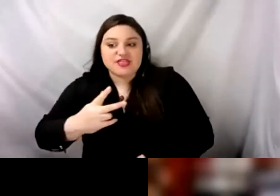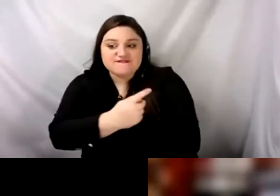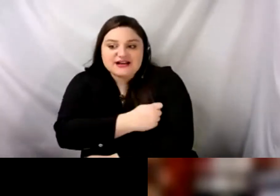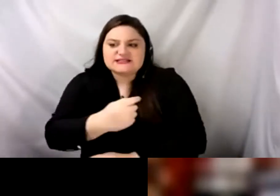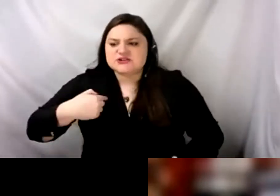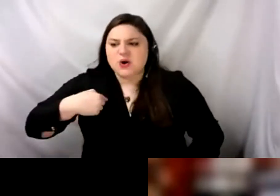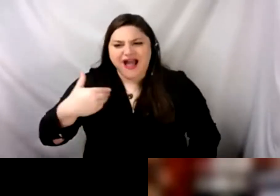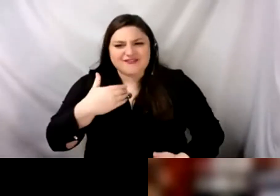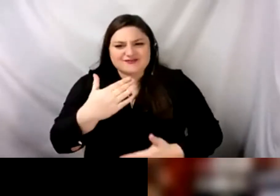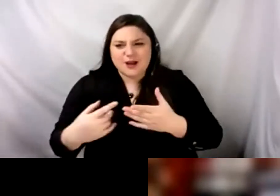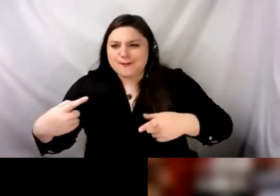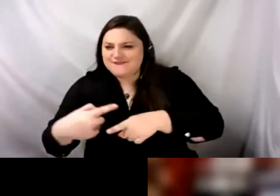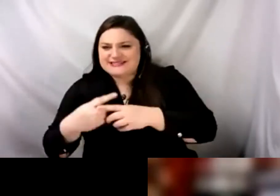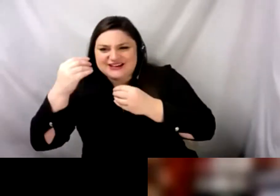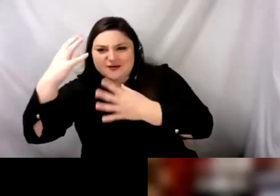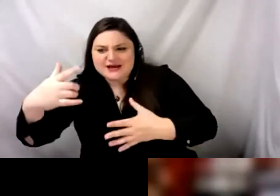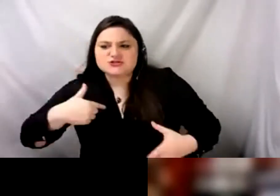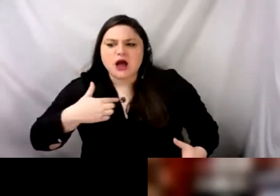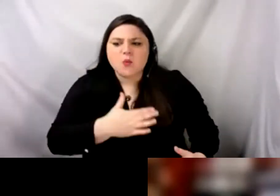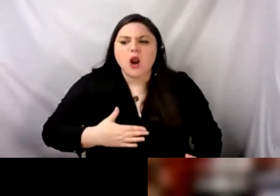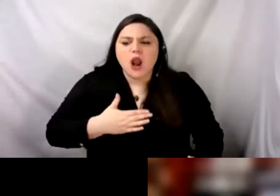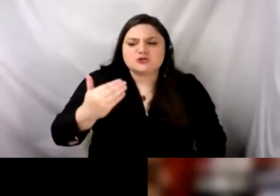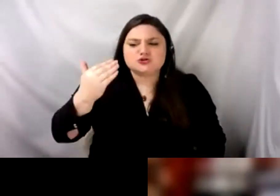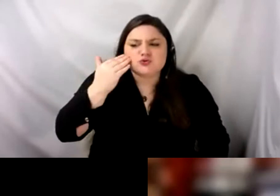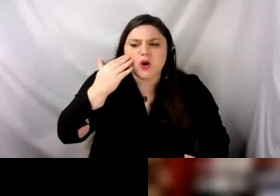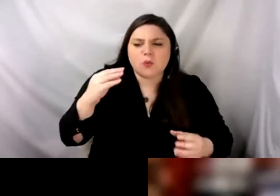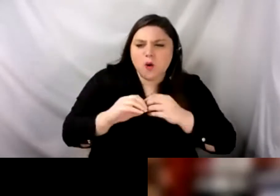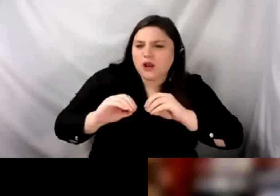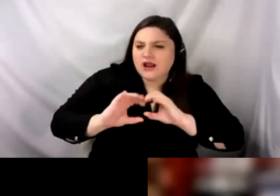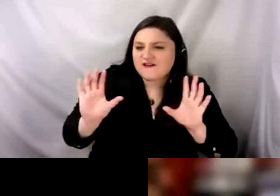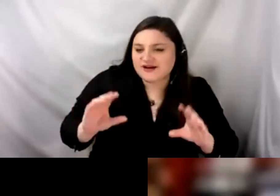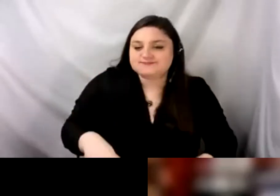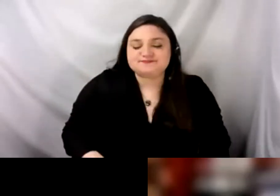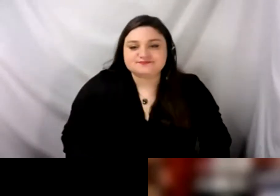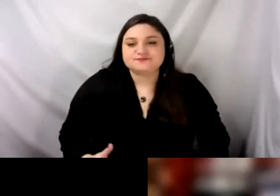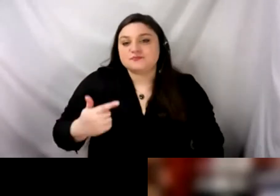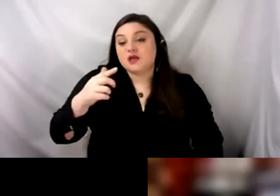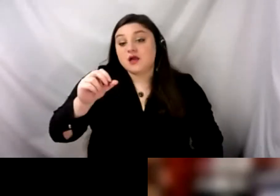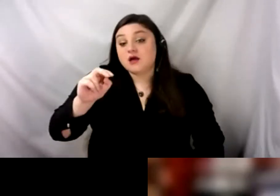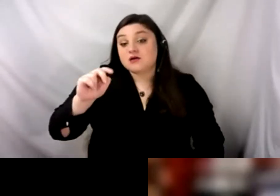I'll answer the question very short and then expand it. The easiest way -- go to the commission on human rights.